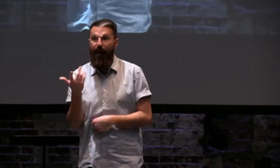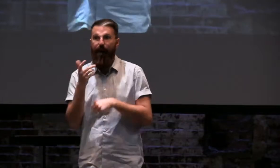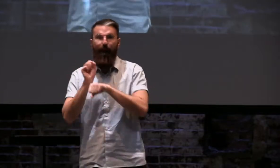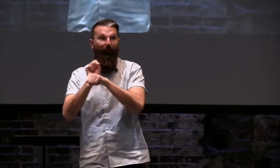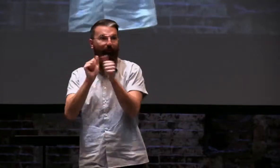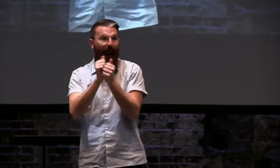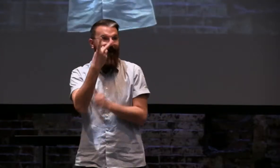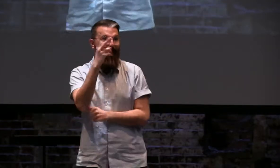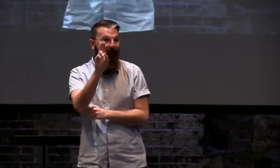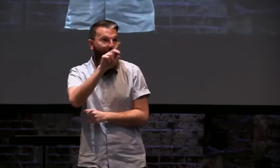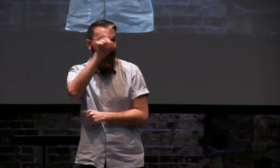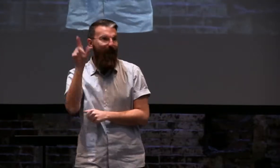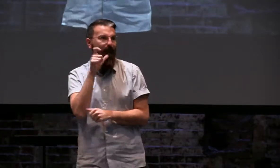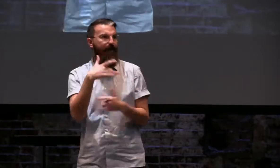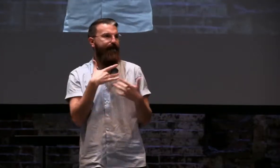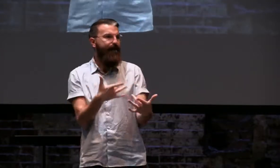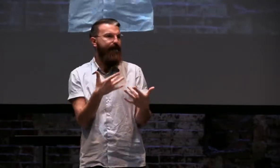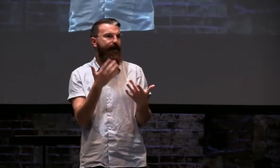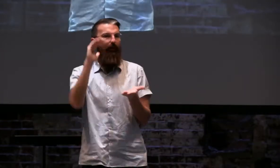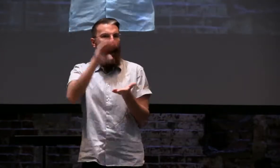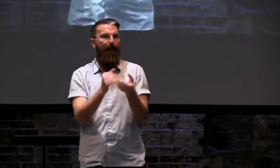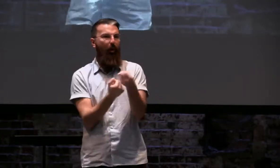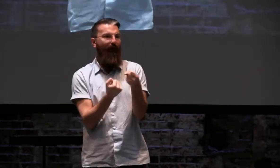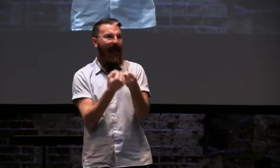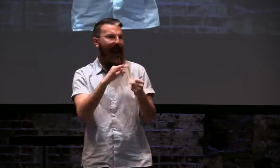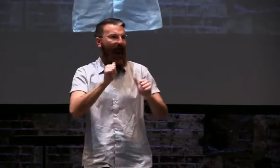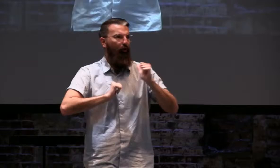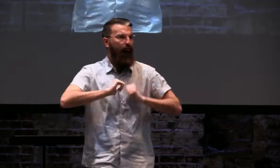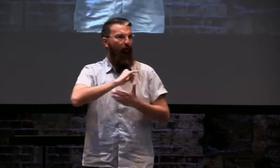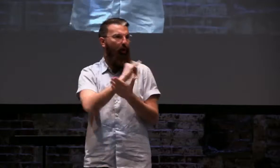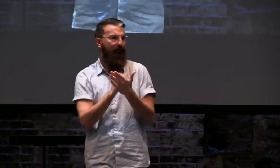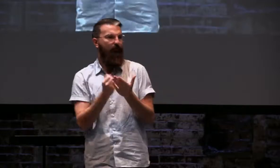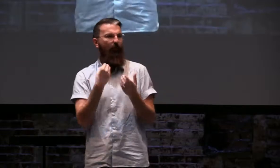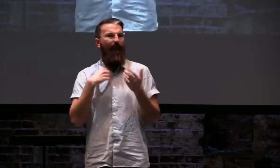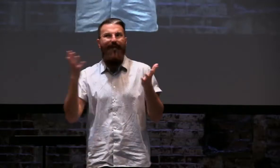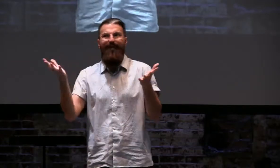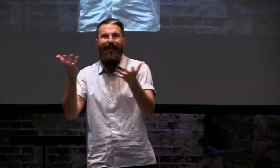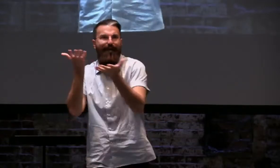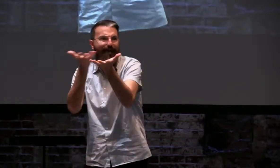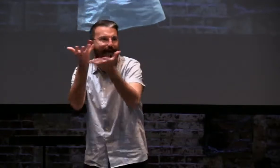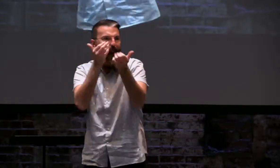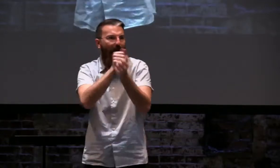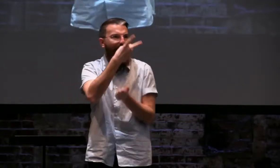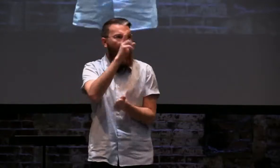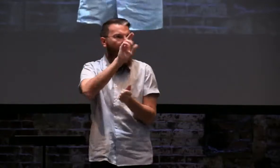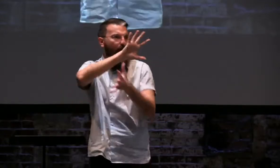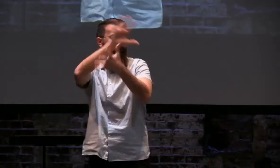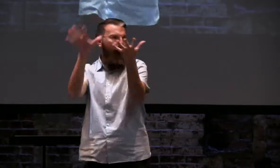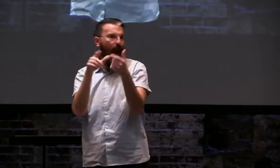We want to partner with VR programs. There lacks support, generally,